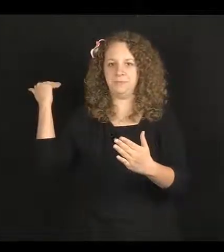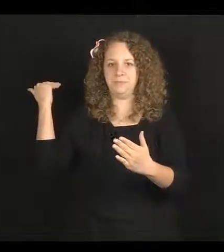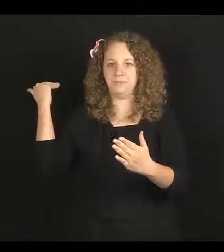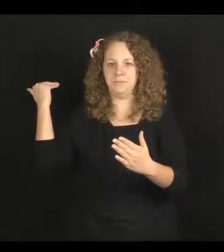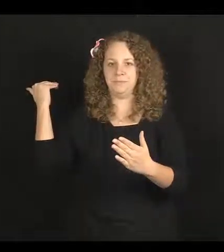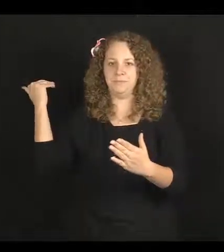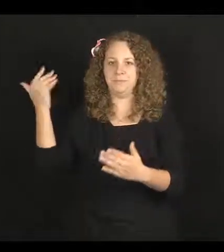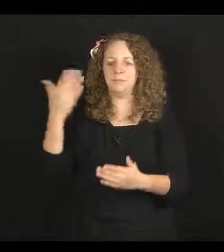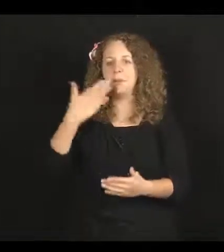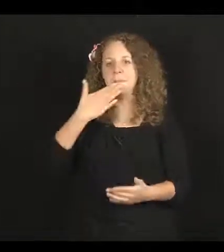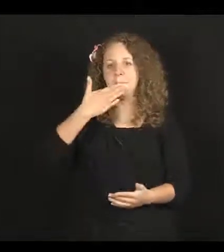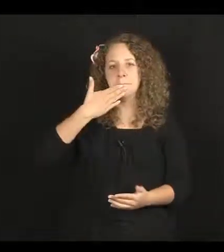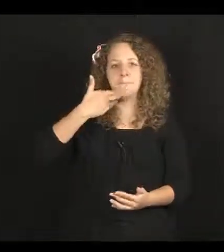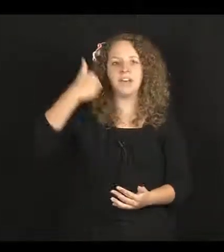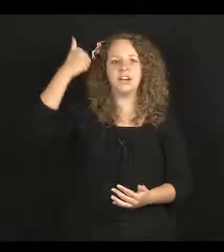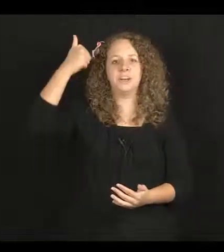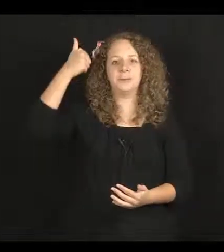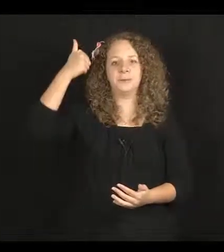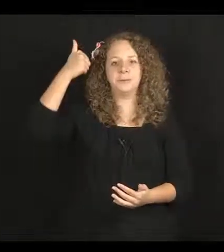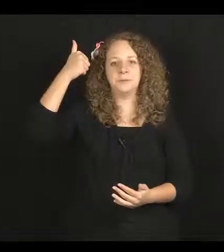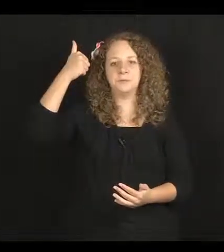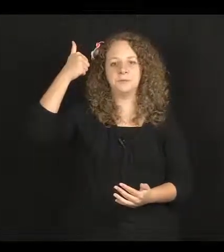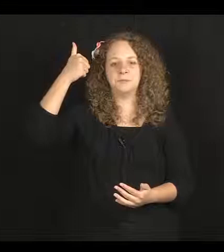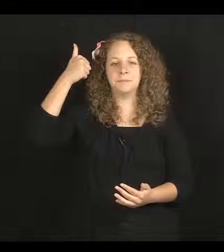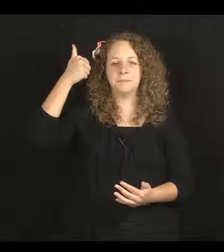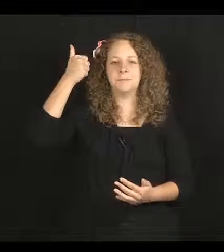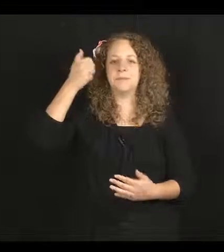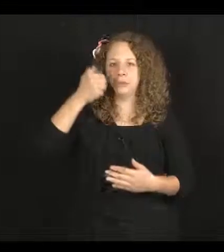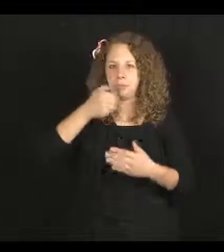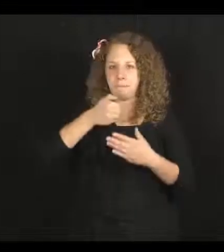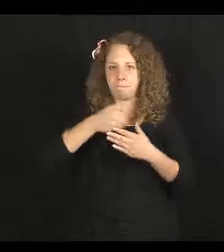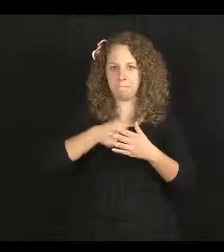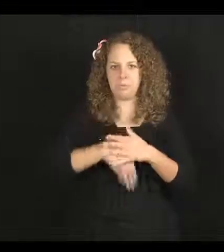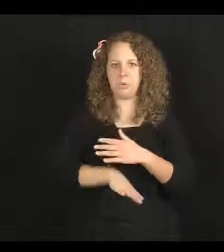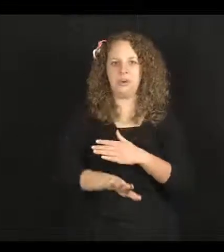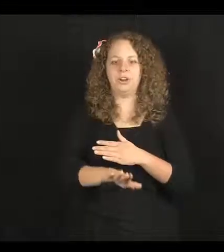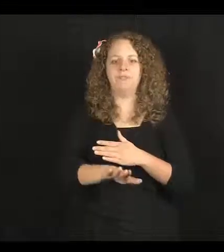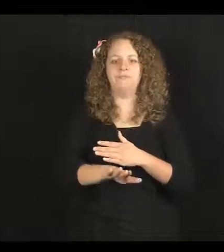BETTER BORN